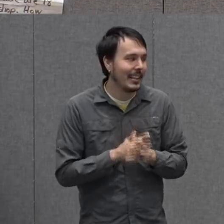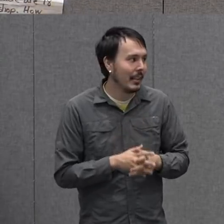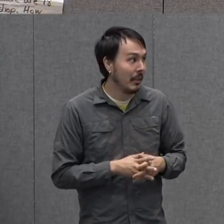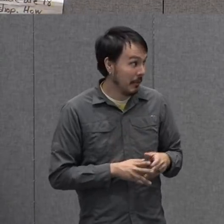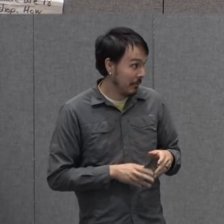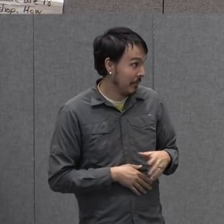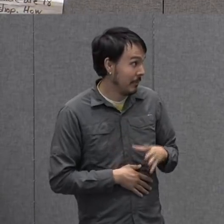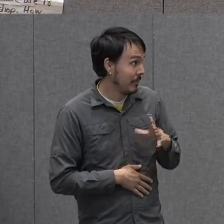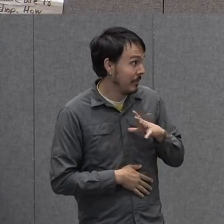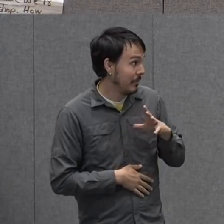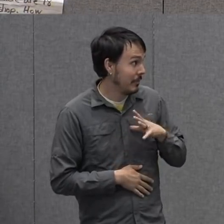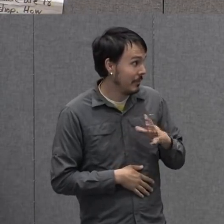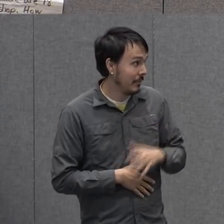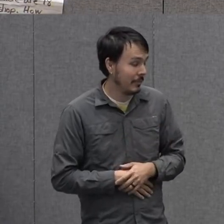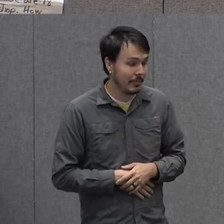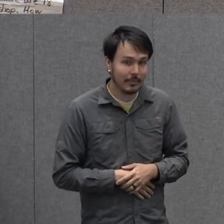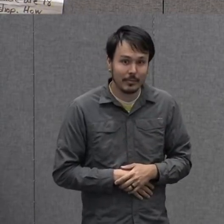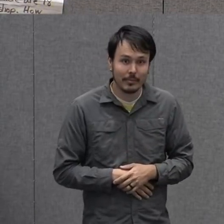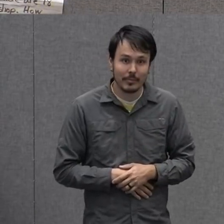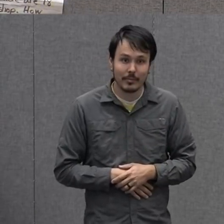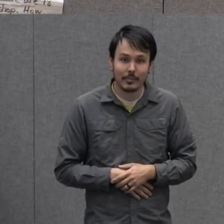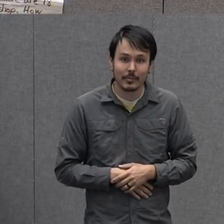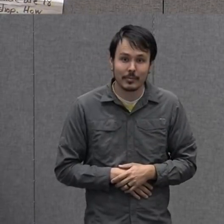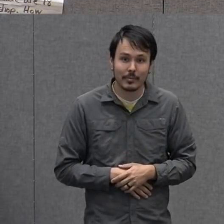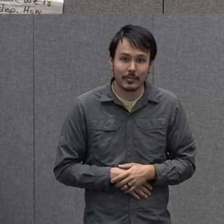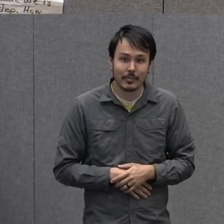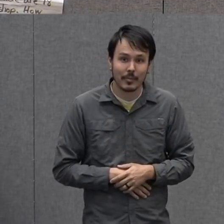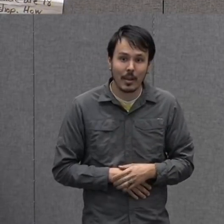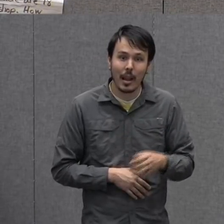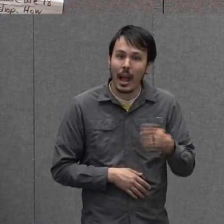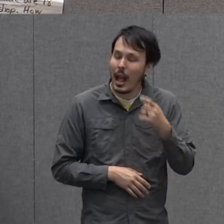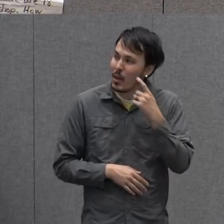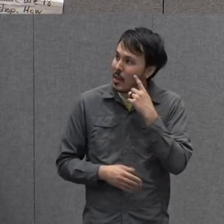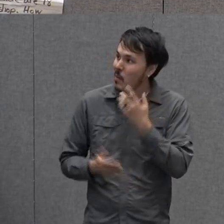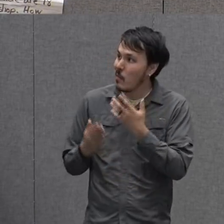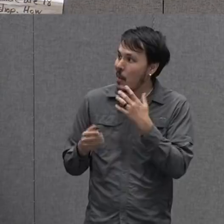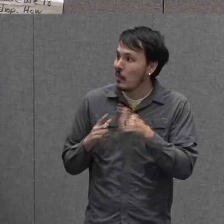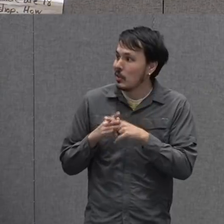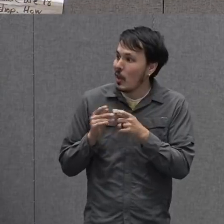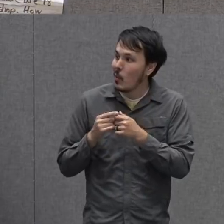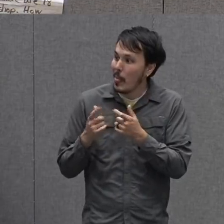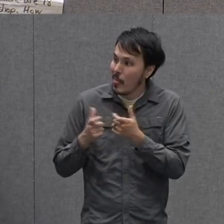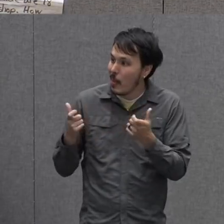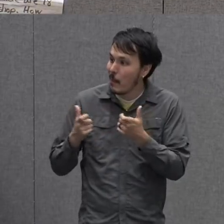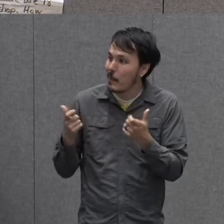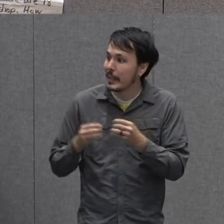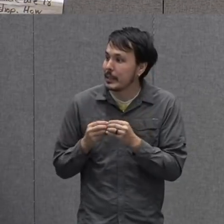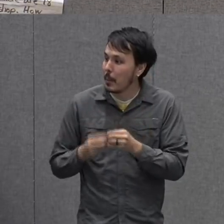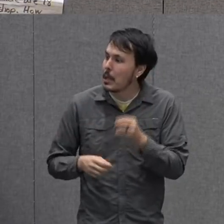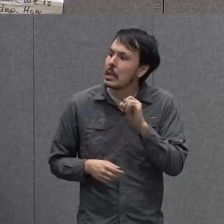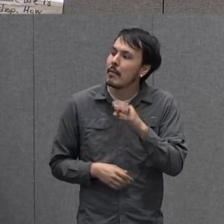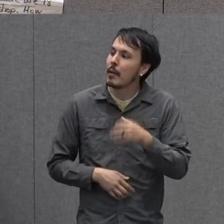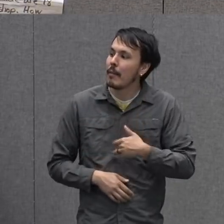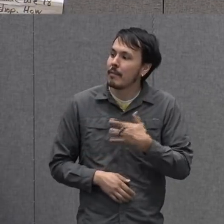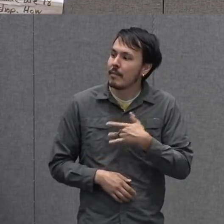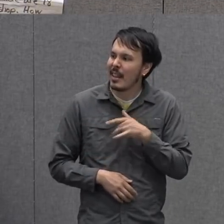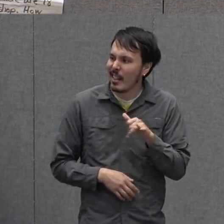I don't know, I'm always trying to think of, like, maybe I should start with the biggest number. Because if I feel like if I get those big numbers